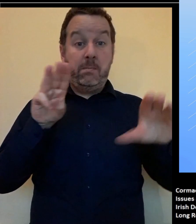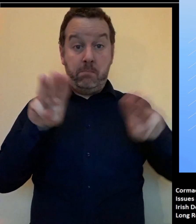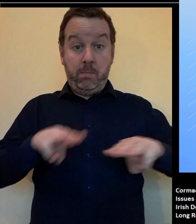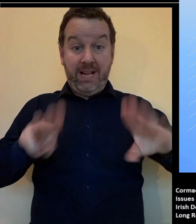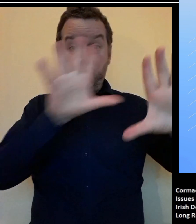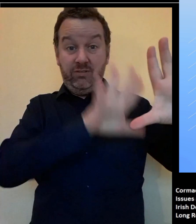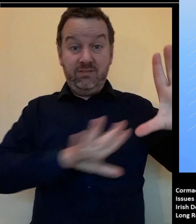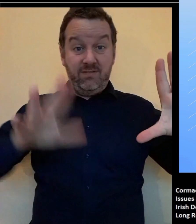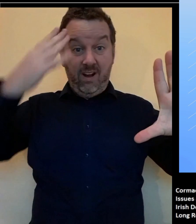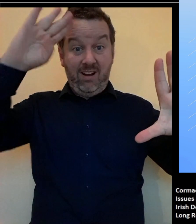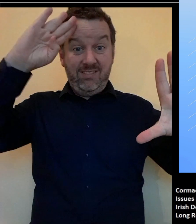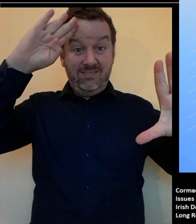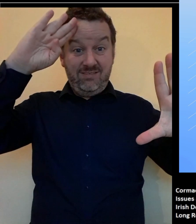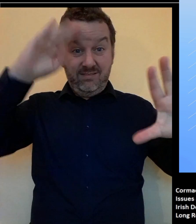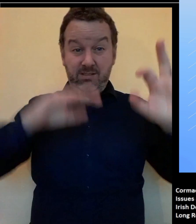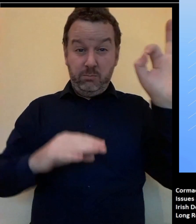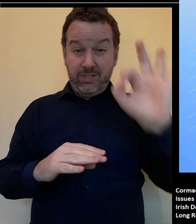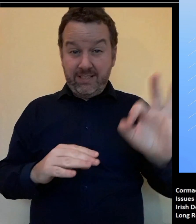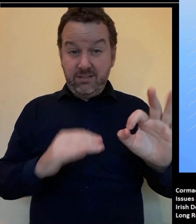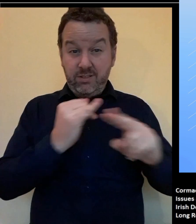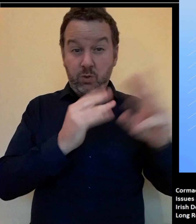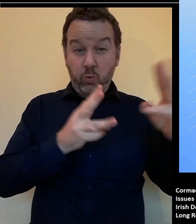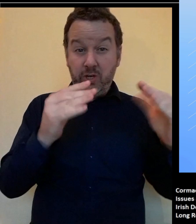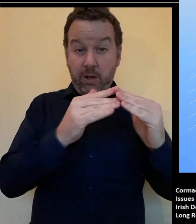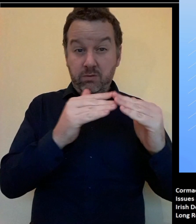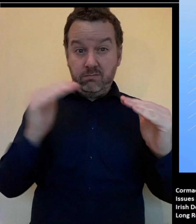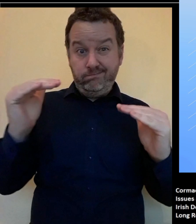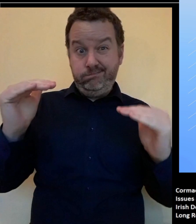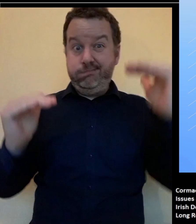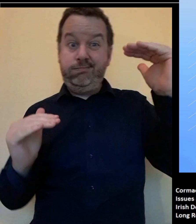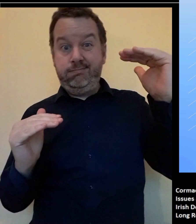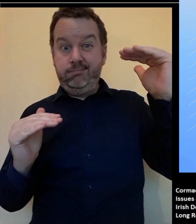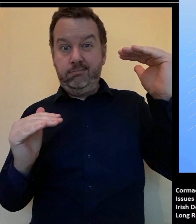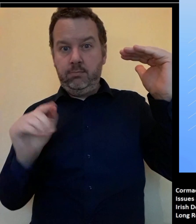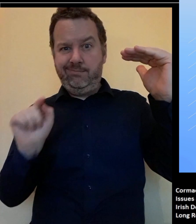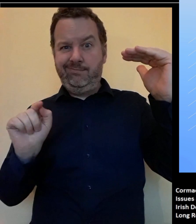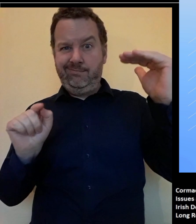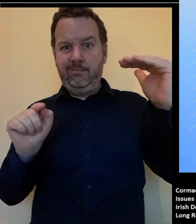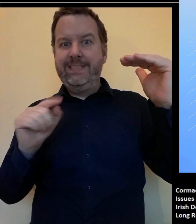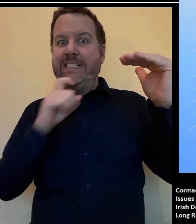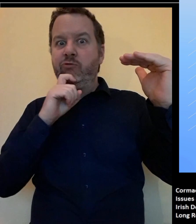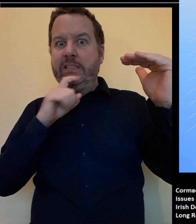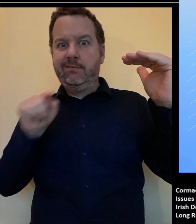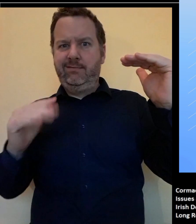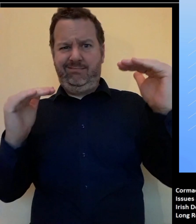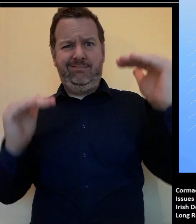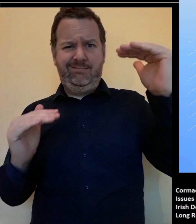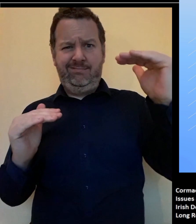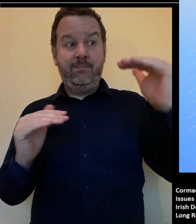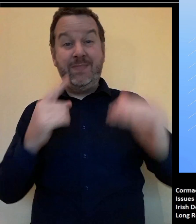a far greater percentage of the deaf population were in workhouses compared to the population in general.